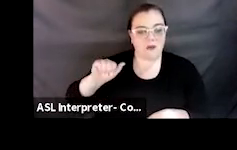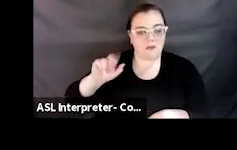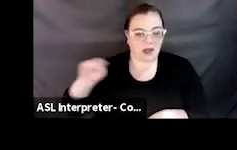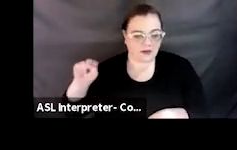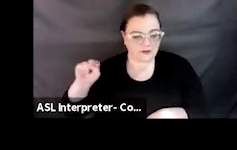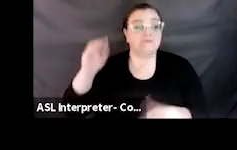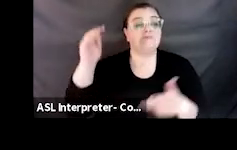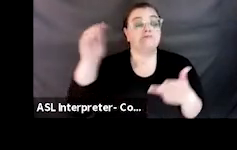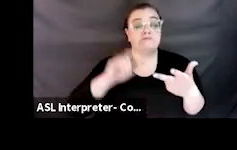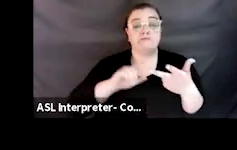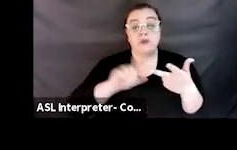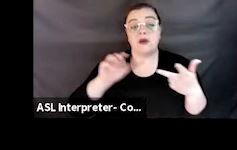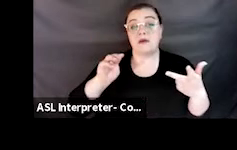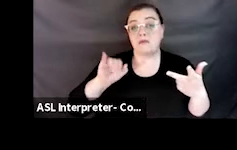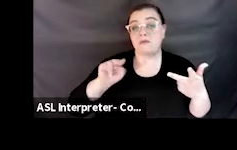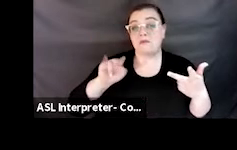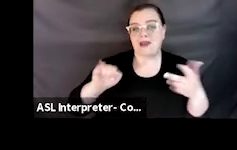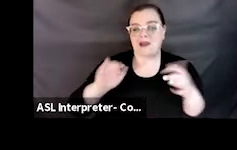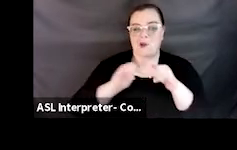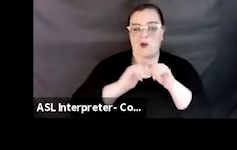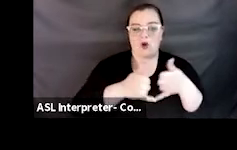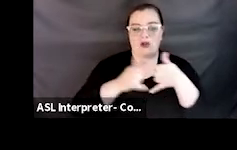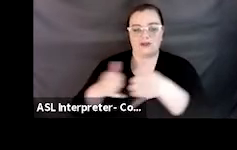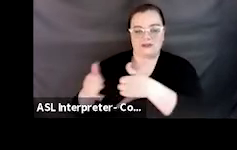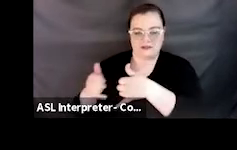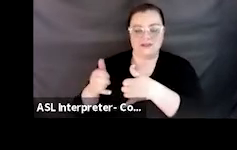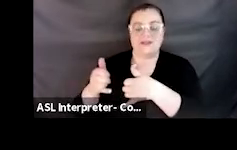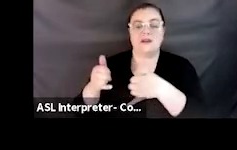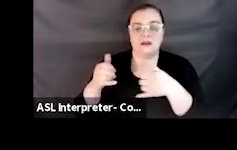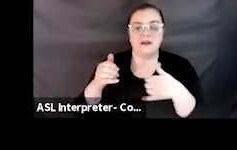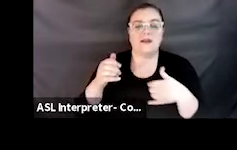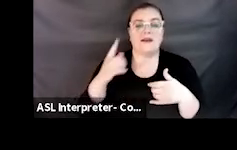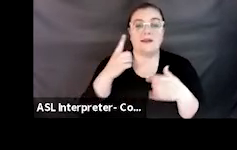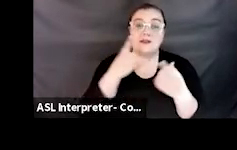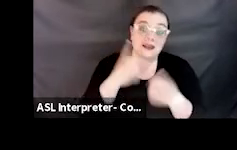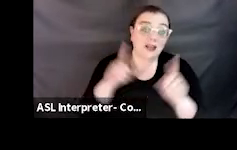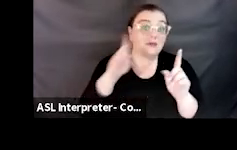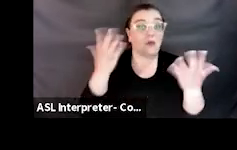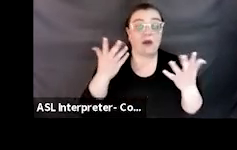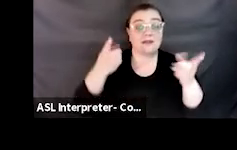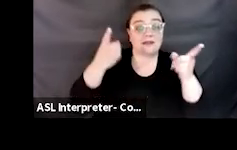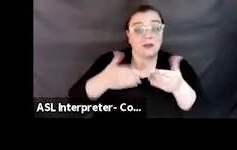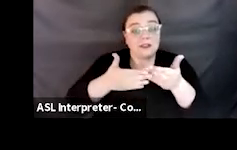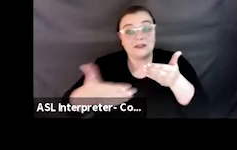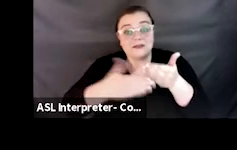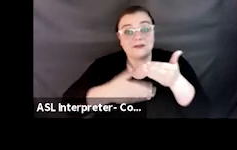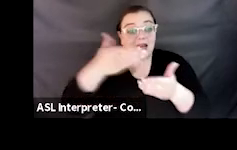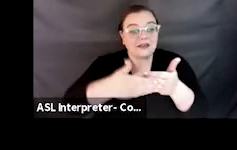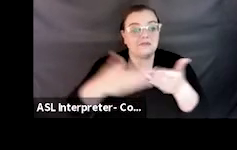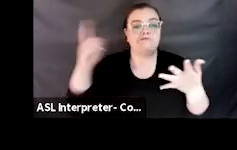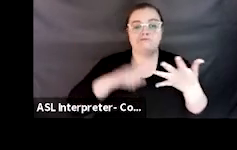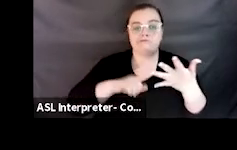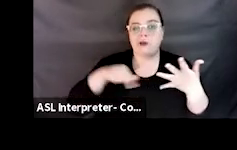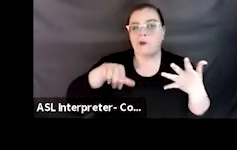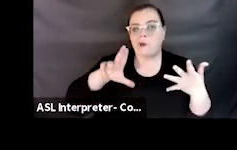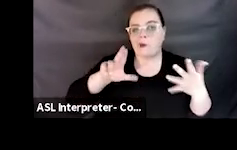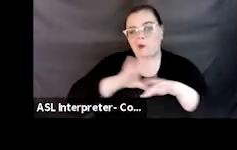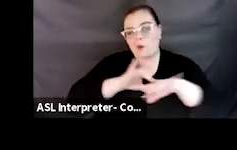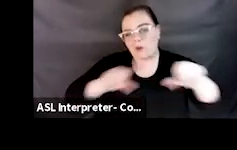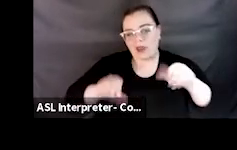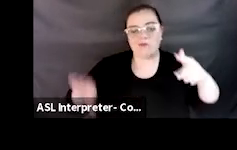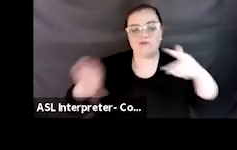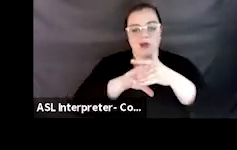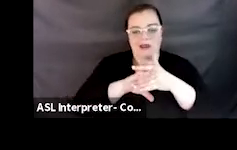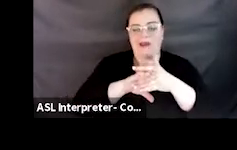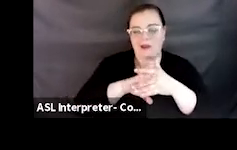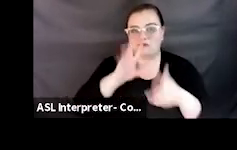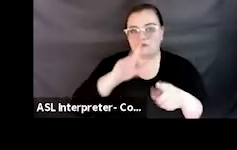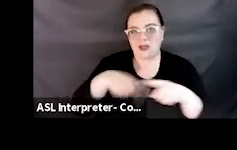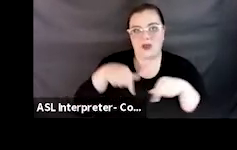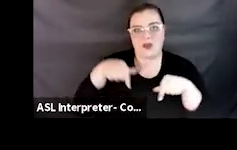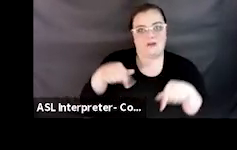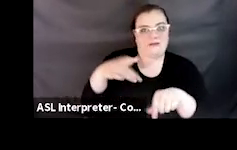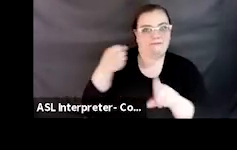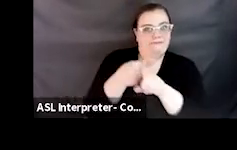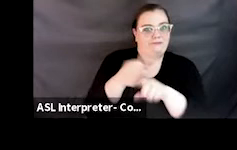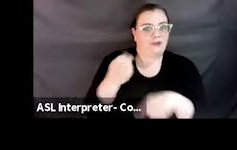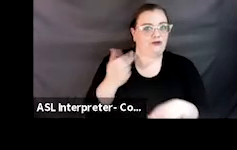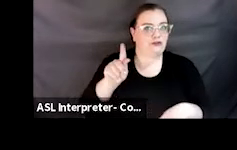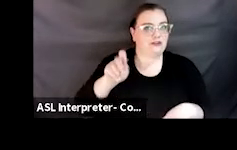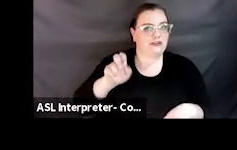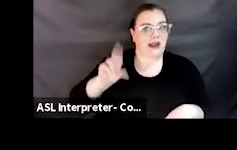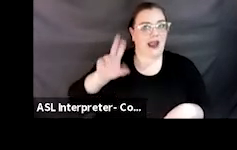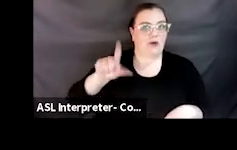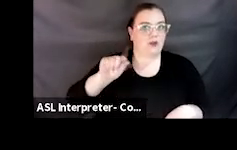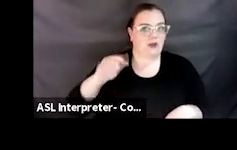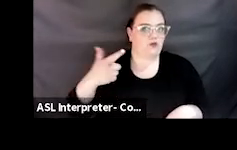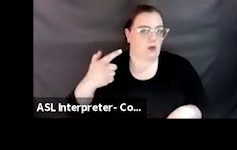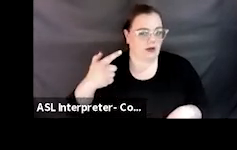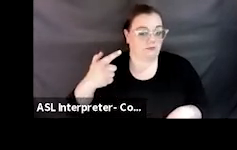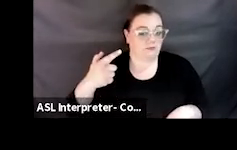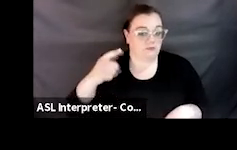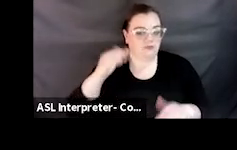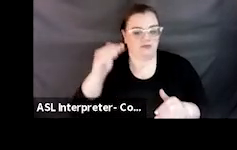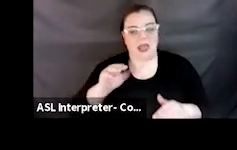Heidi Rosofsky: is going to be talking about ECA resources and messaging we're going to tell you about the many awards awardees and the announcement of what's going on in the future with that quick break ShakeOut 2021 the mitigation moment.